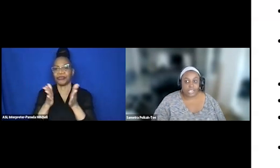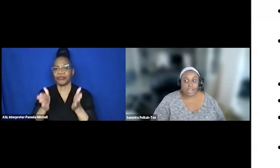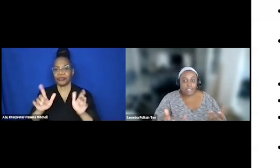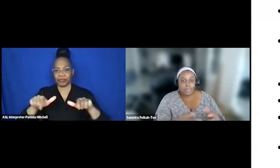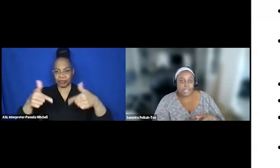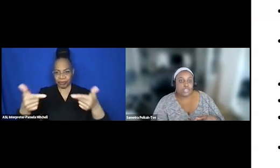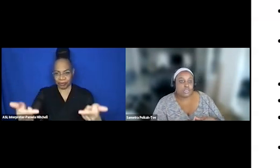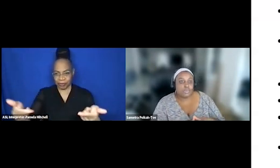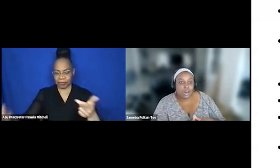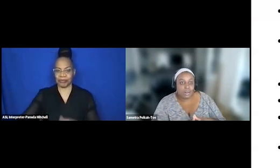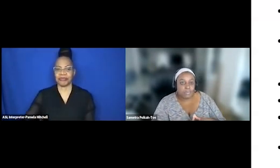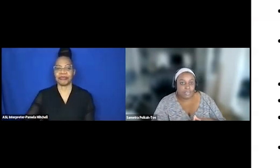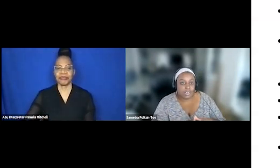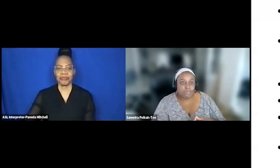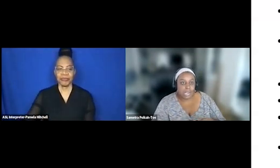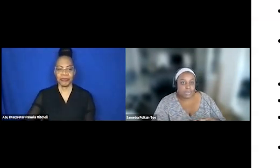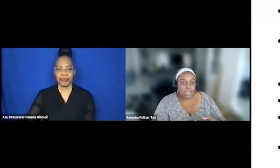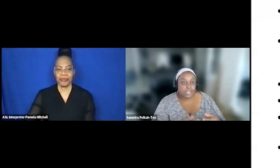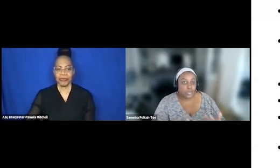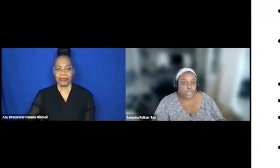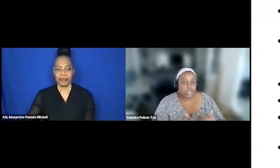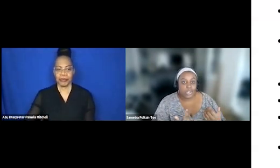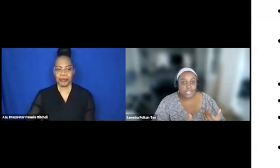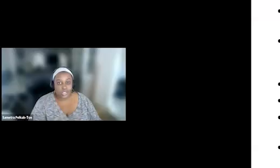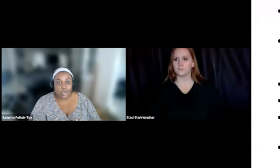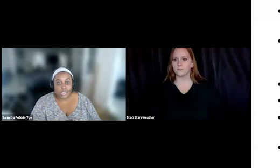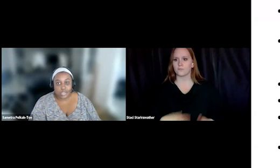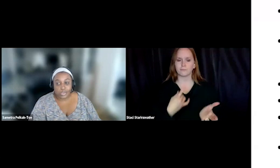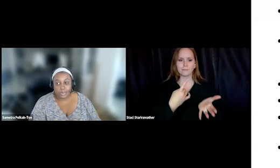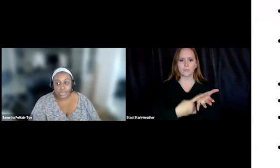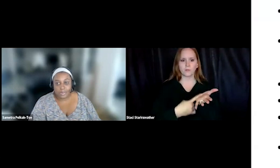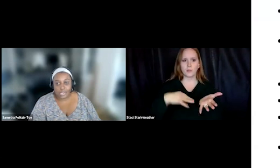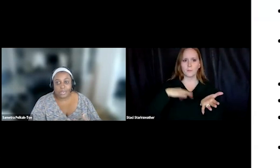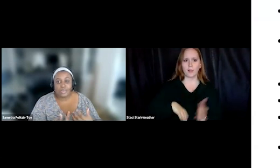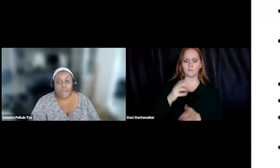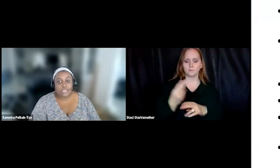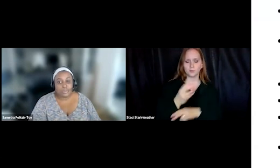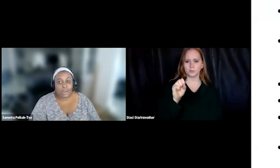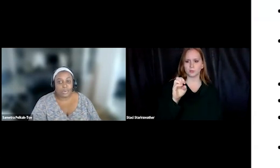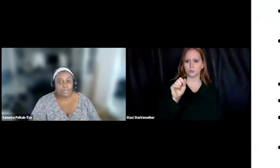So let's talk a little bit in terms of the benefit of possibly including or utilizing SOAR as a tool in homeless response. Because we've talked a little bit already